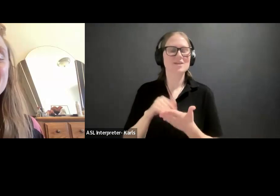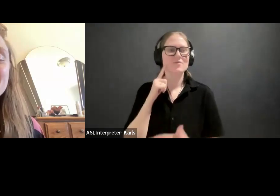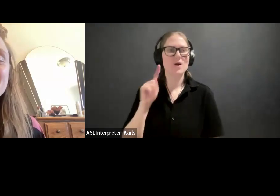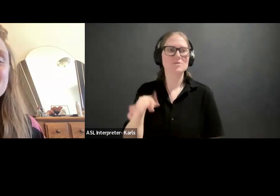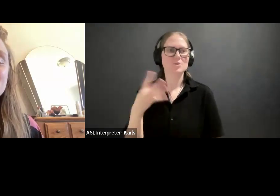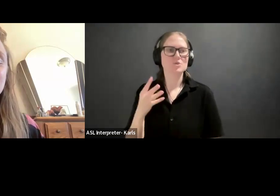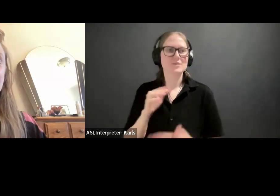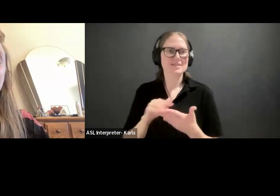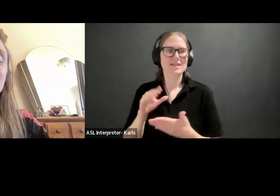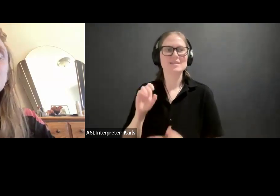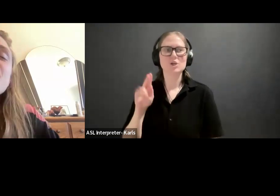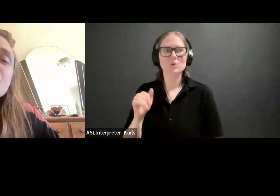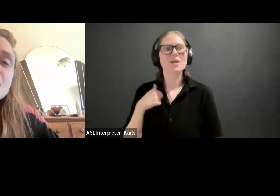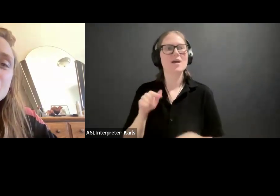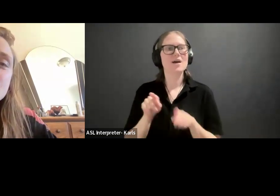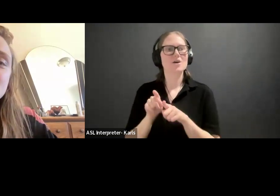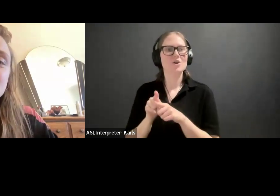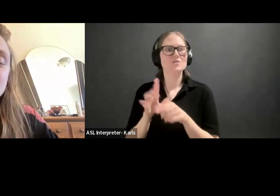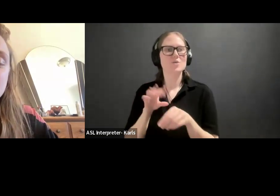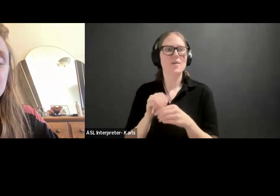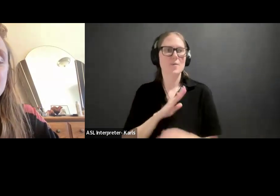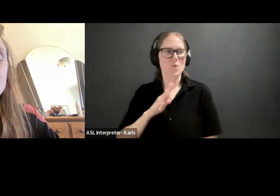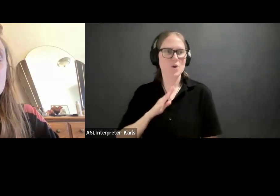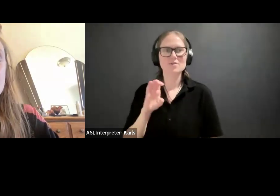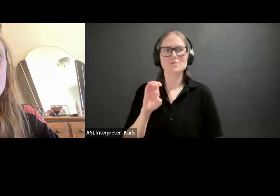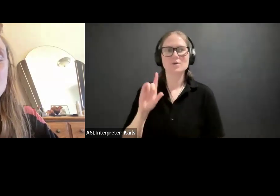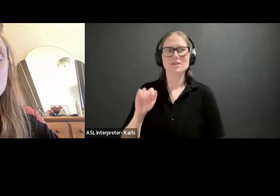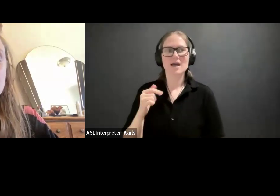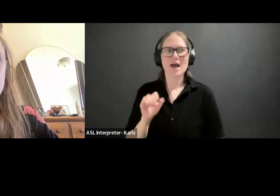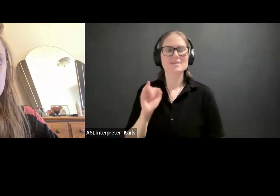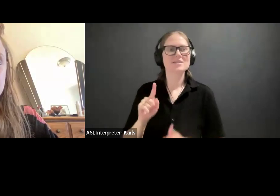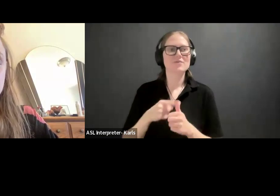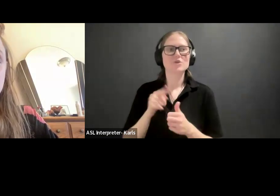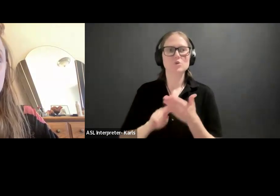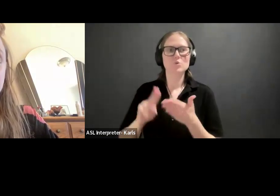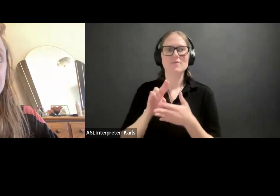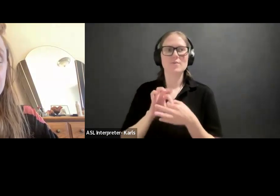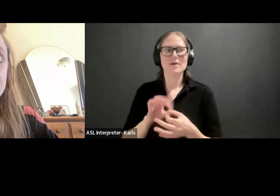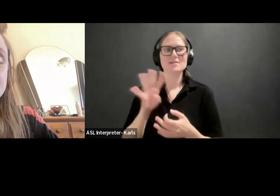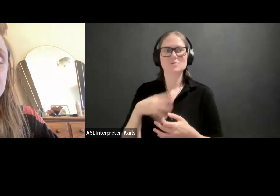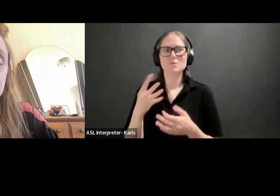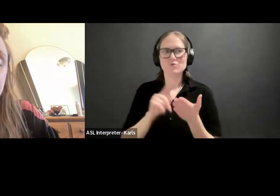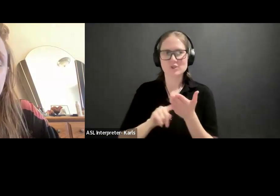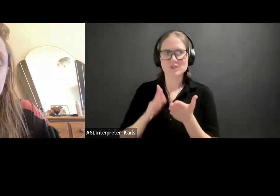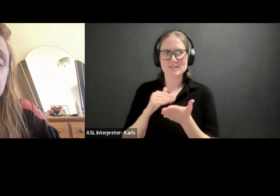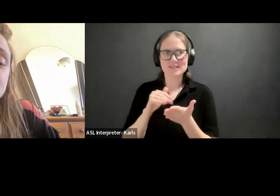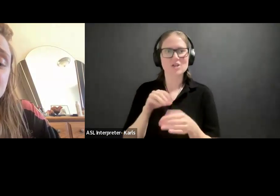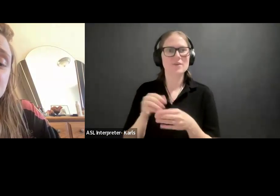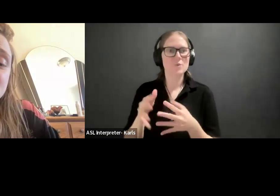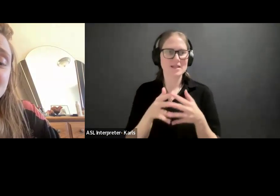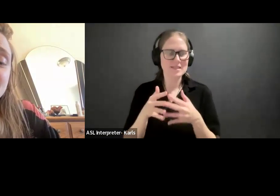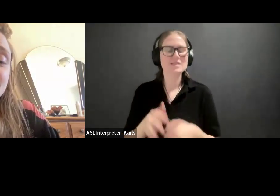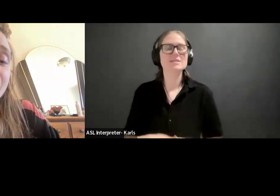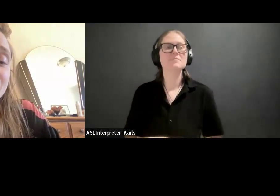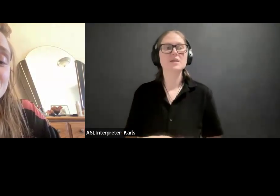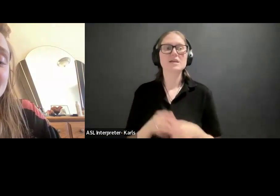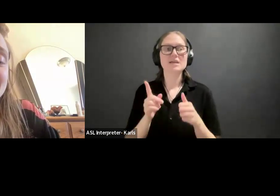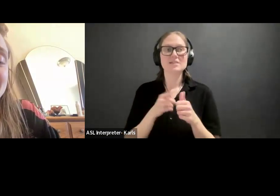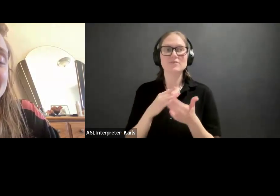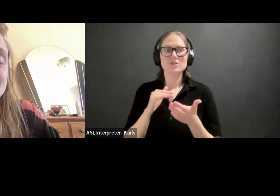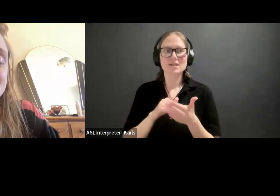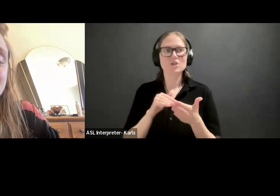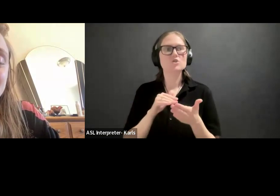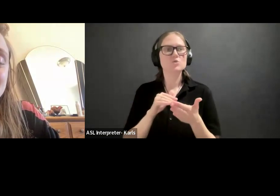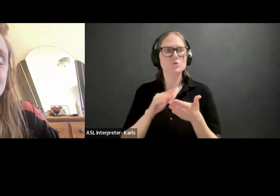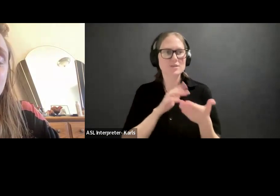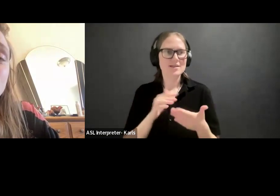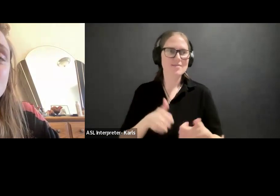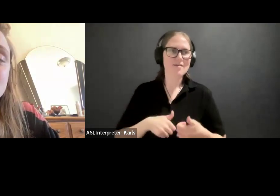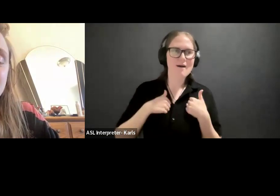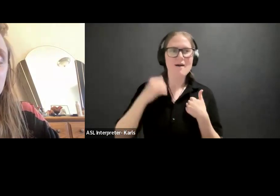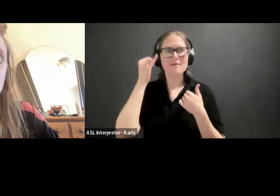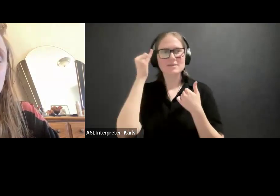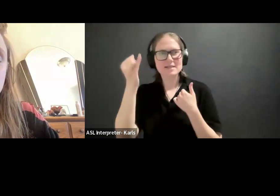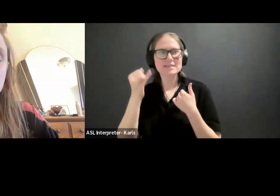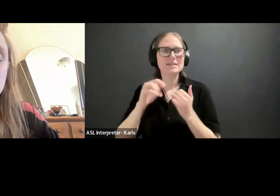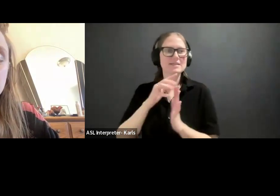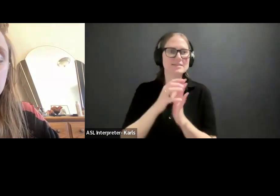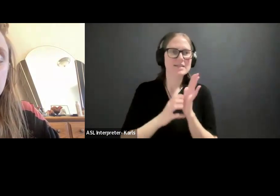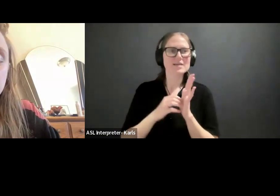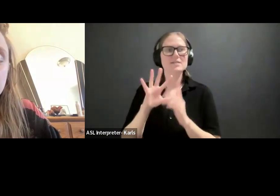So, Claggs is the first university-based LGBTQ research center in the United States. It's the first center to study the lives, ideas, texts, and cultures of LGBTQ people.